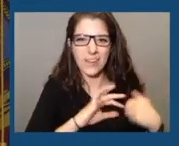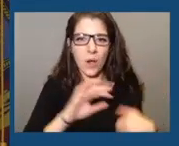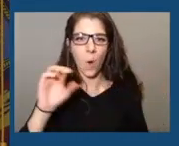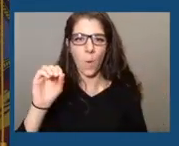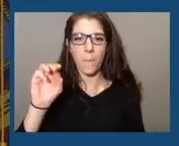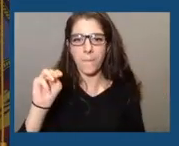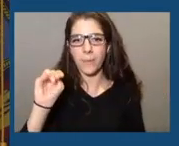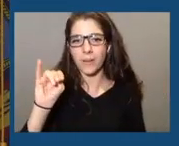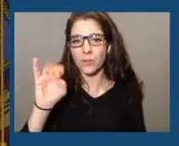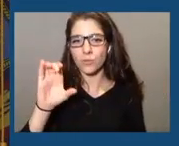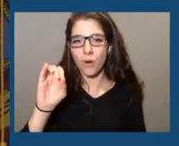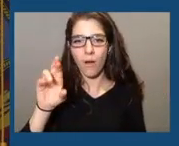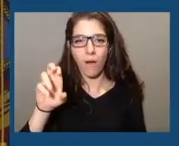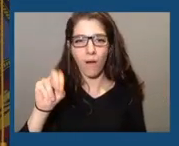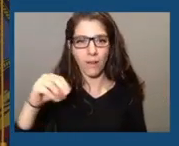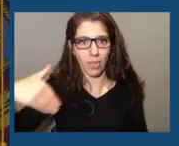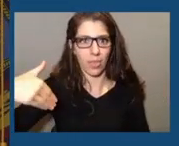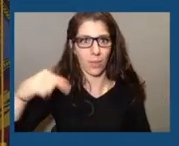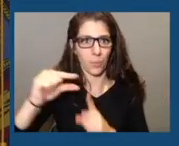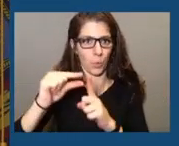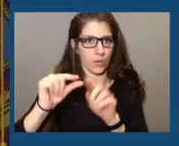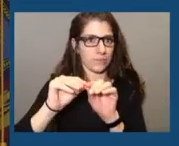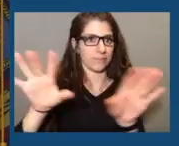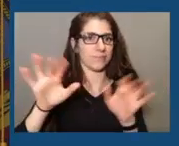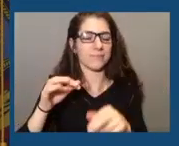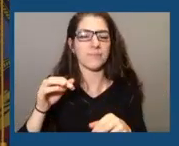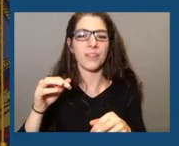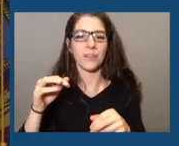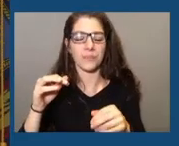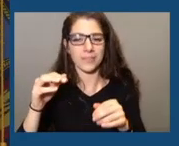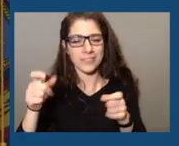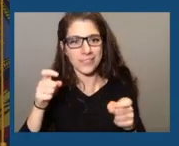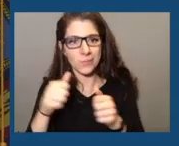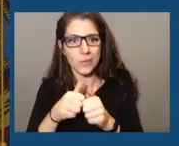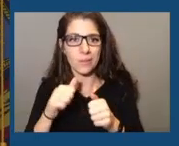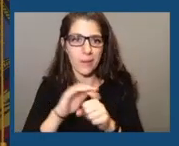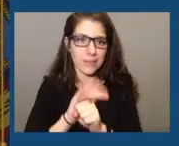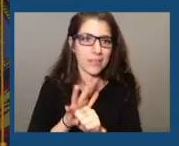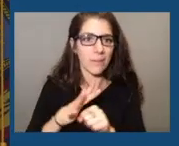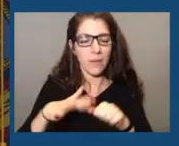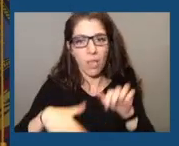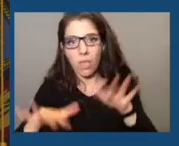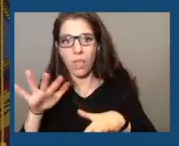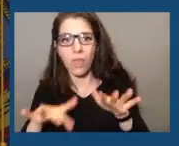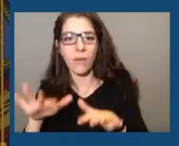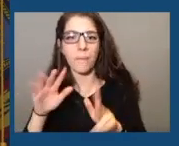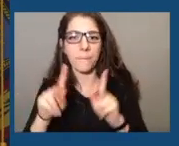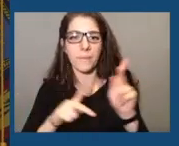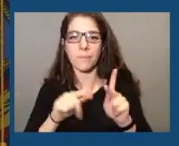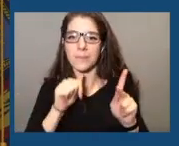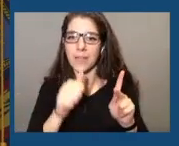and we're de dealing with the destabilizing effect of the pandemic. Part of it was people weren't getting mental health care they needed,